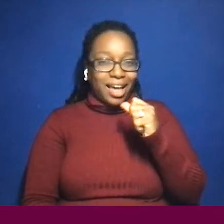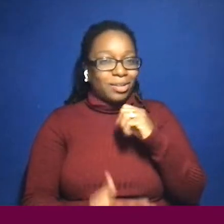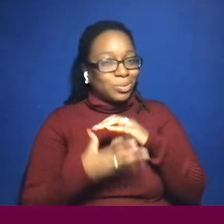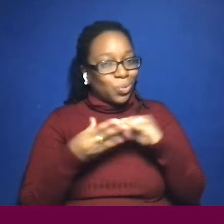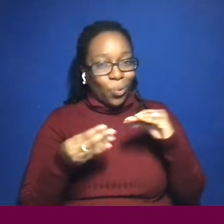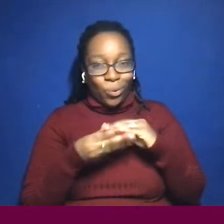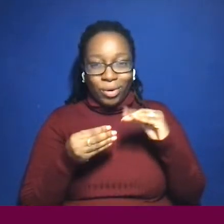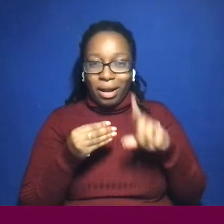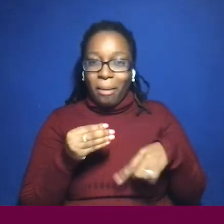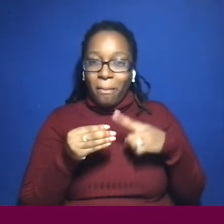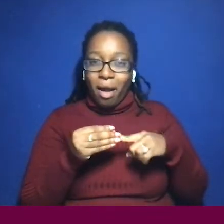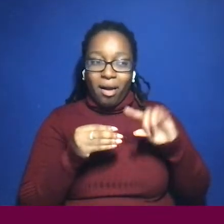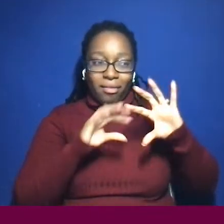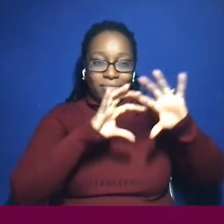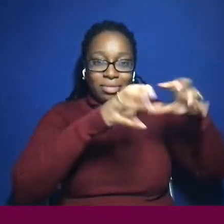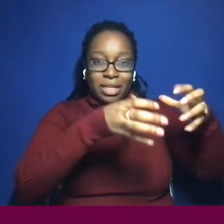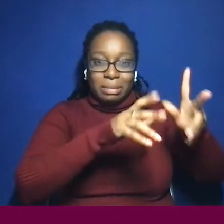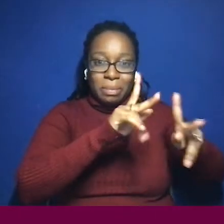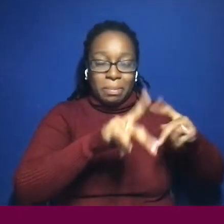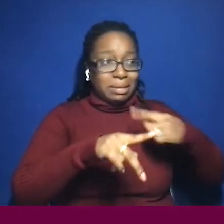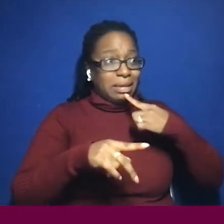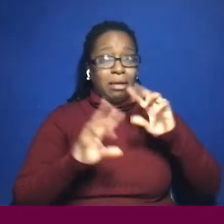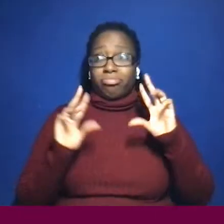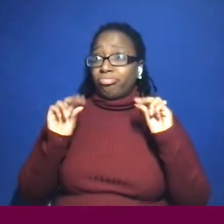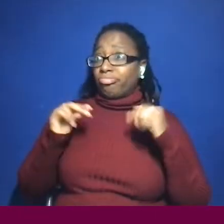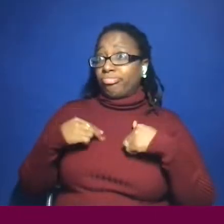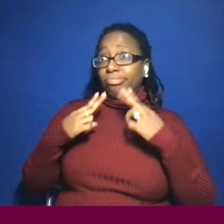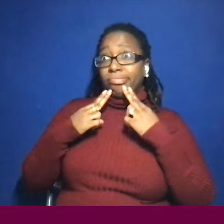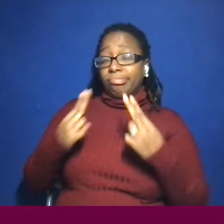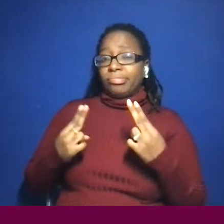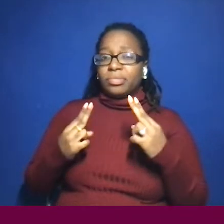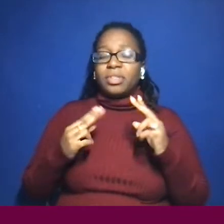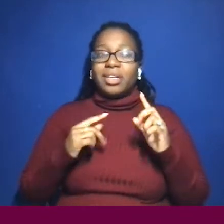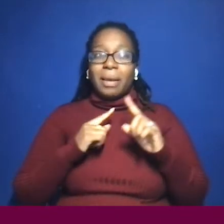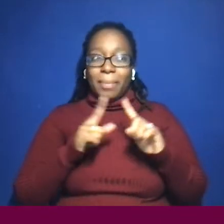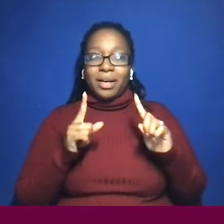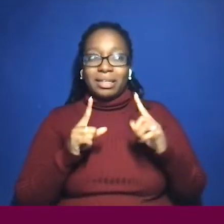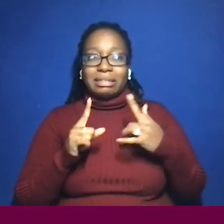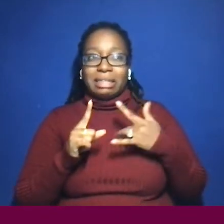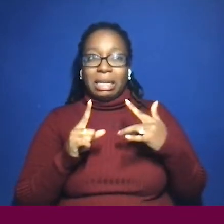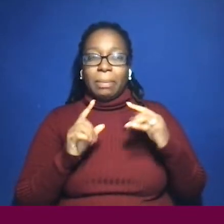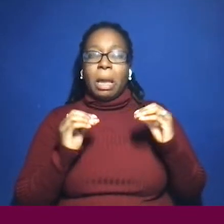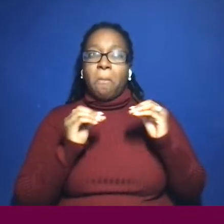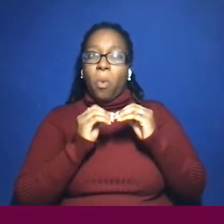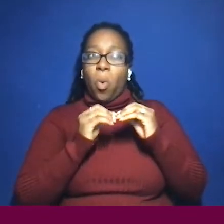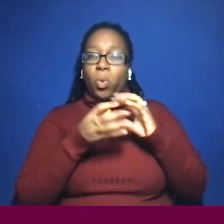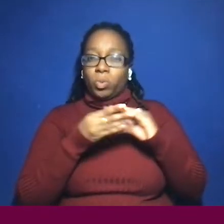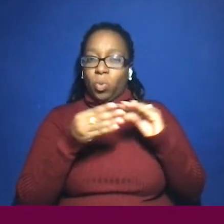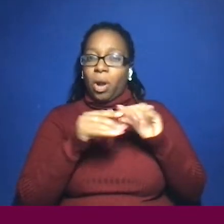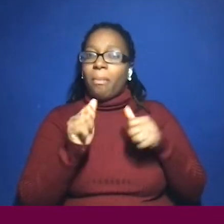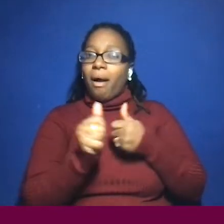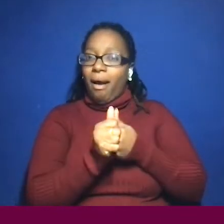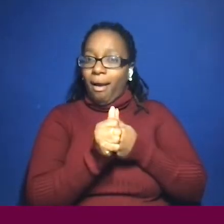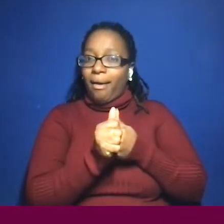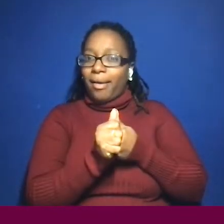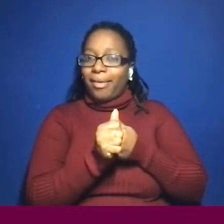being accused and said they were innocent, but a much larger story that involved the aspects that